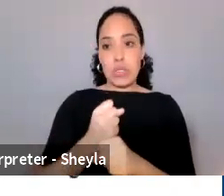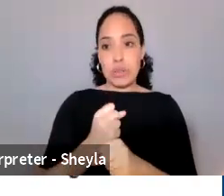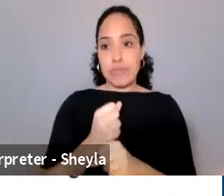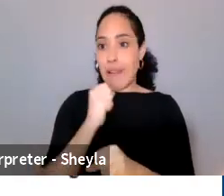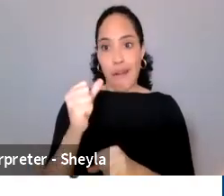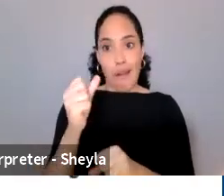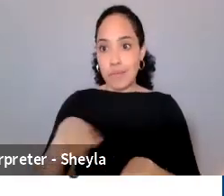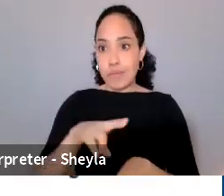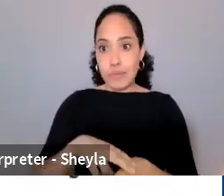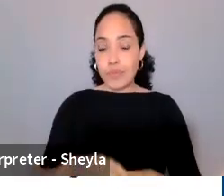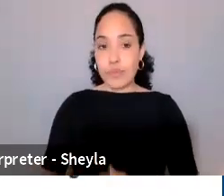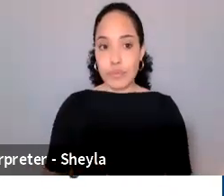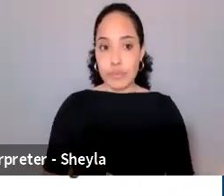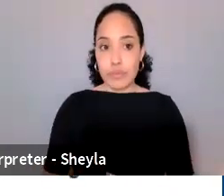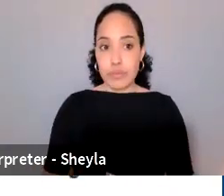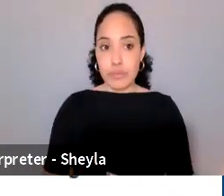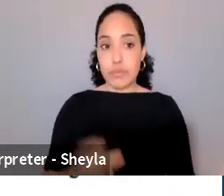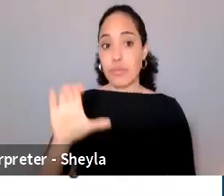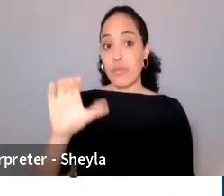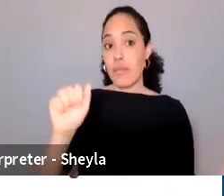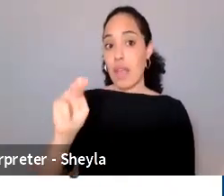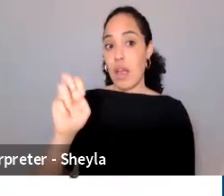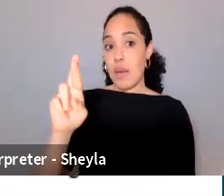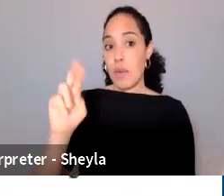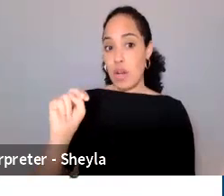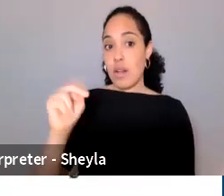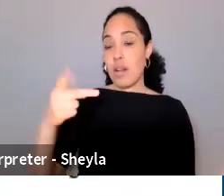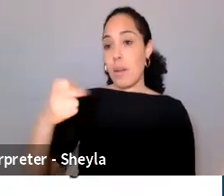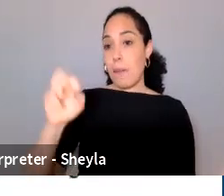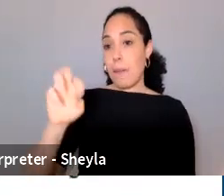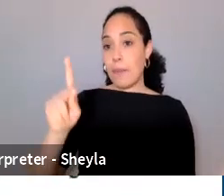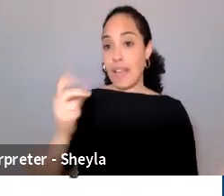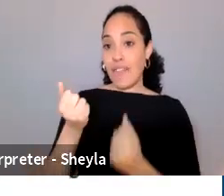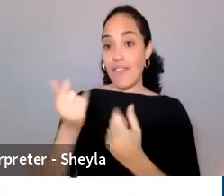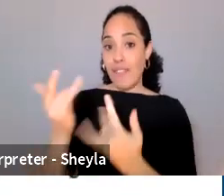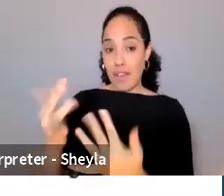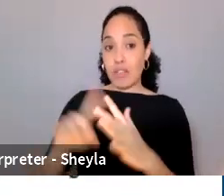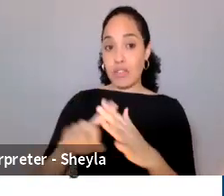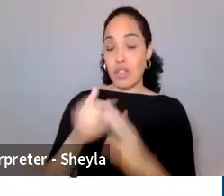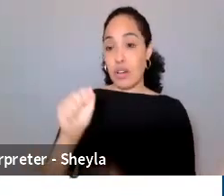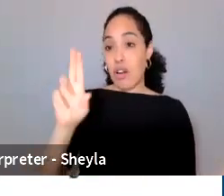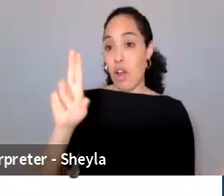so the Cameron Peak Fire started on August 13th and was called contained on December 2nd it grew